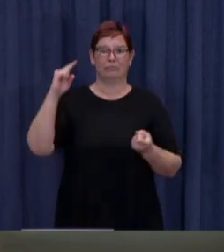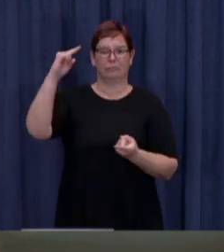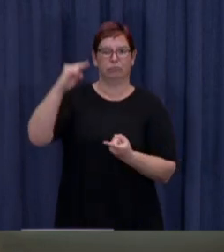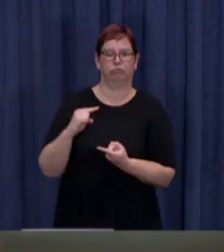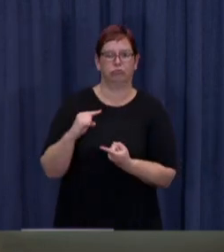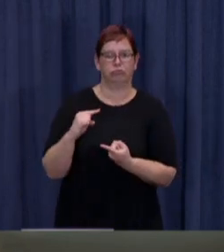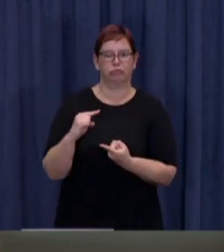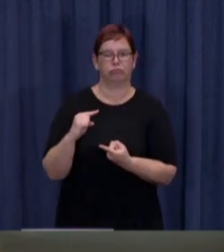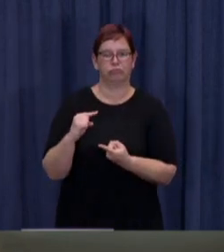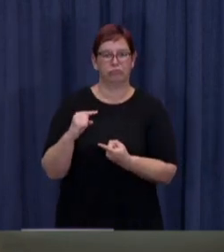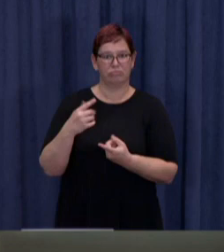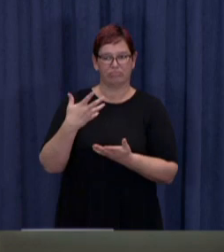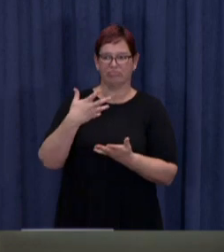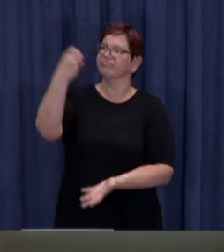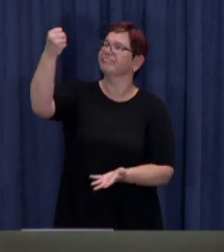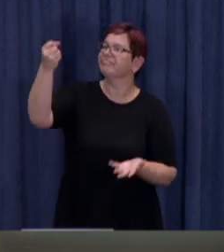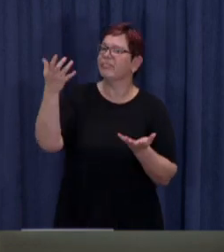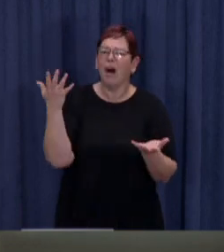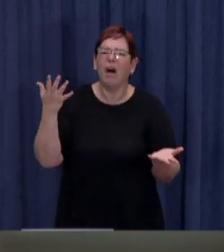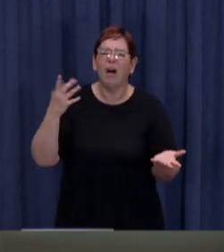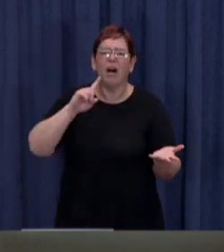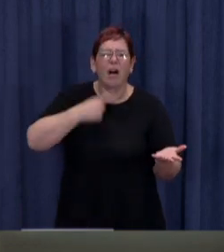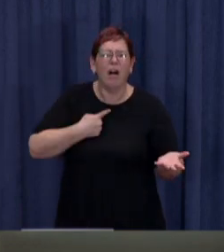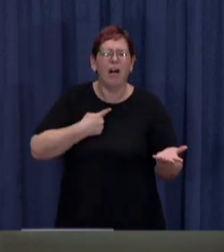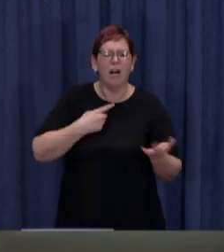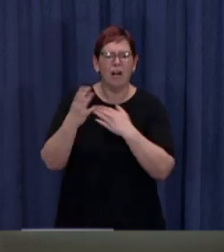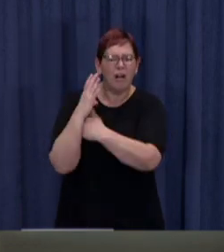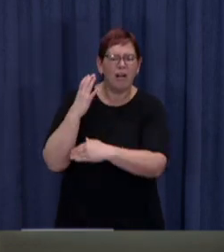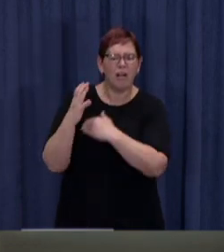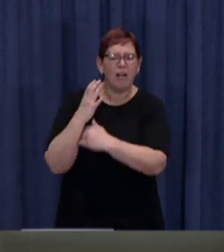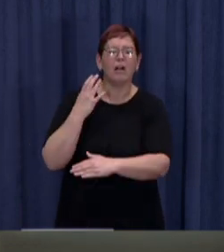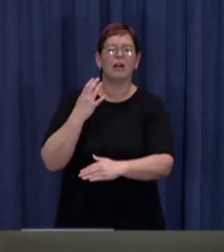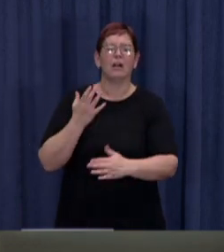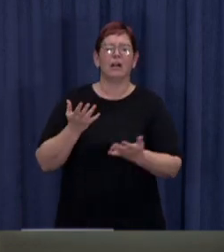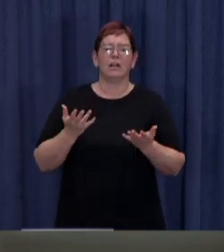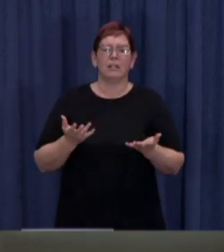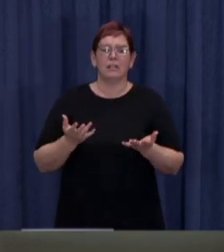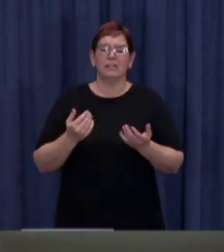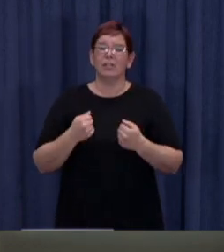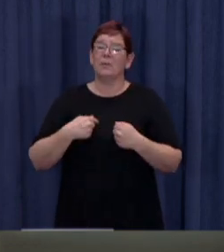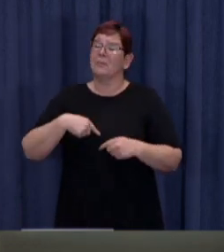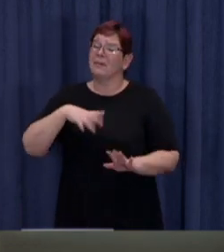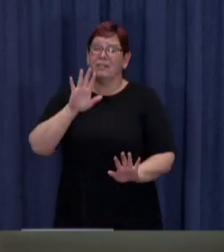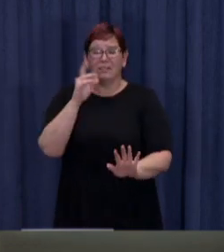others great care is being taken in all of those discussions to balance not only